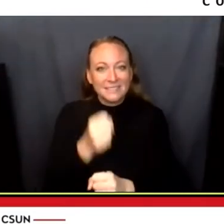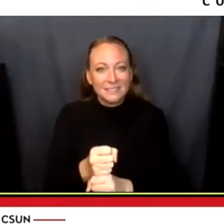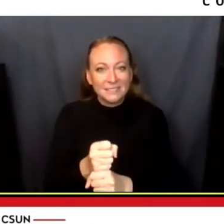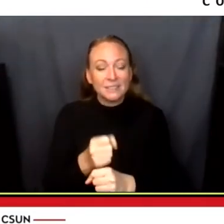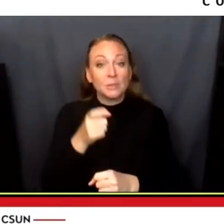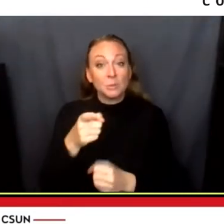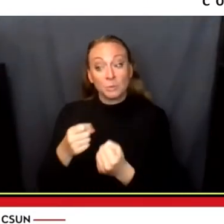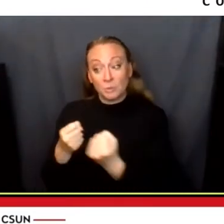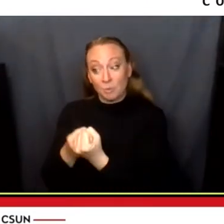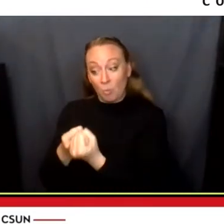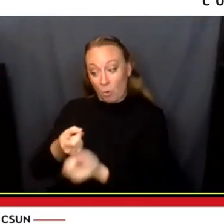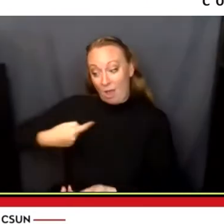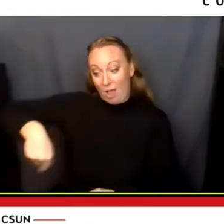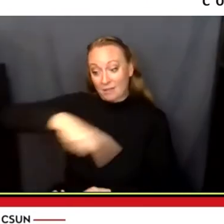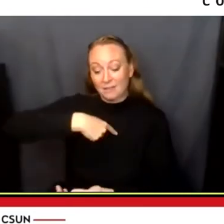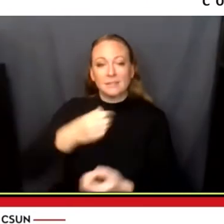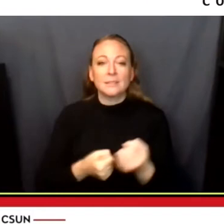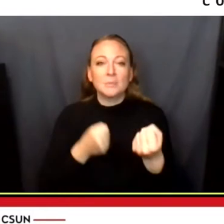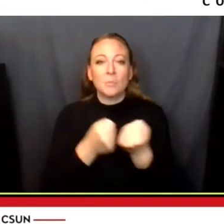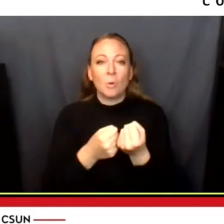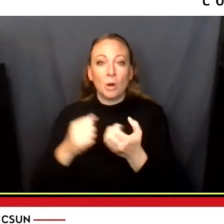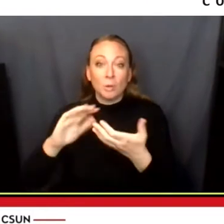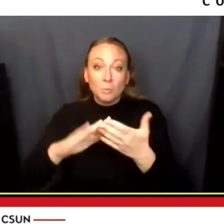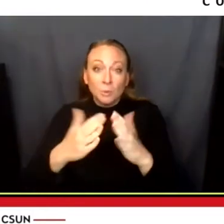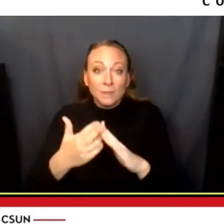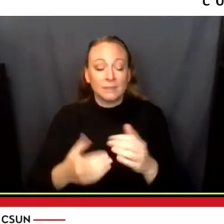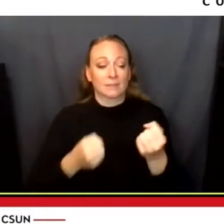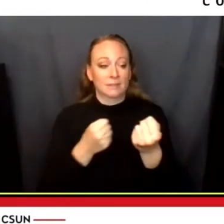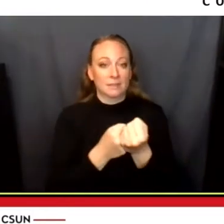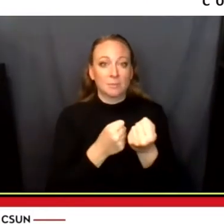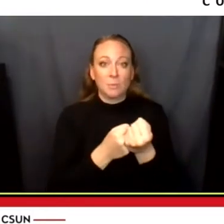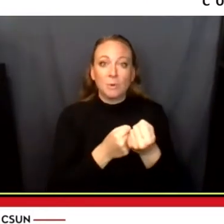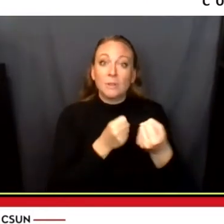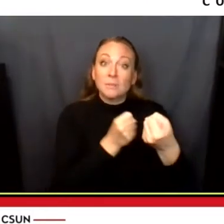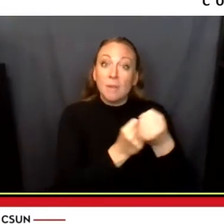but also the community, presenters, sponsors and exhibitors.